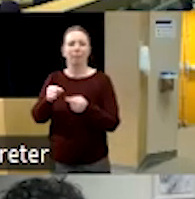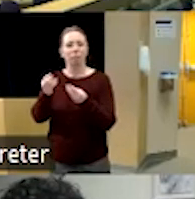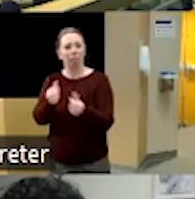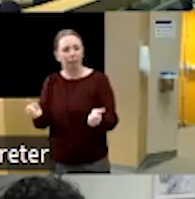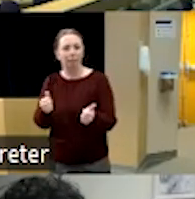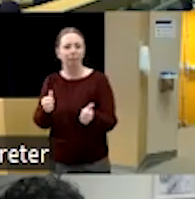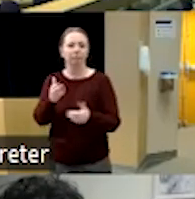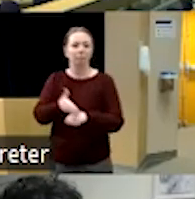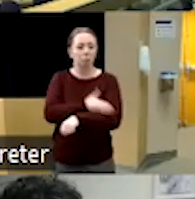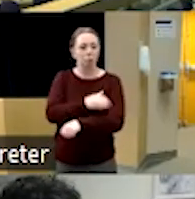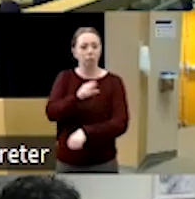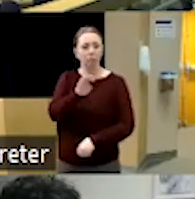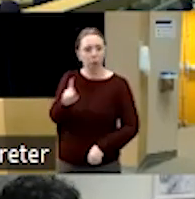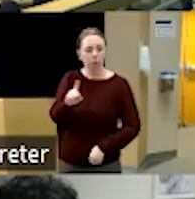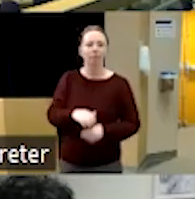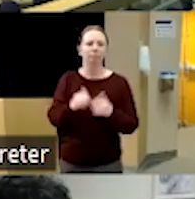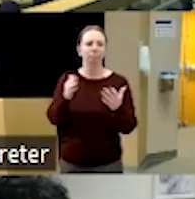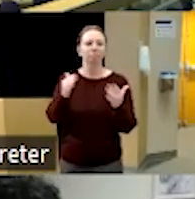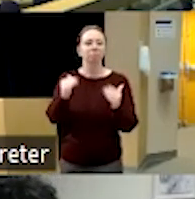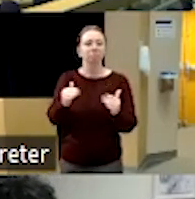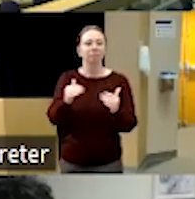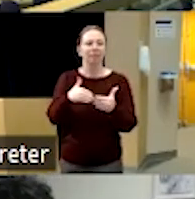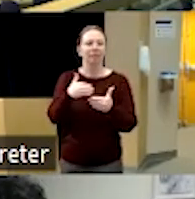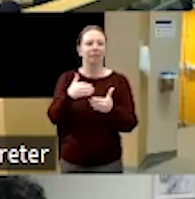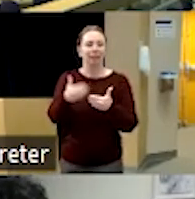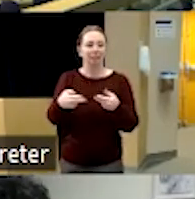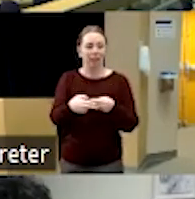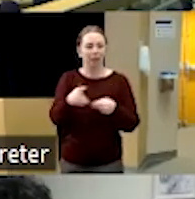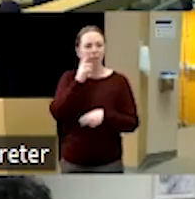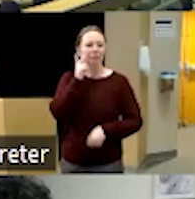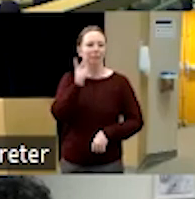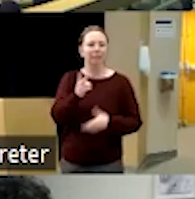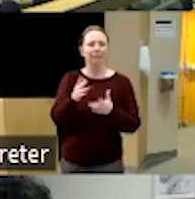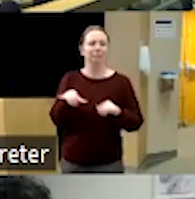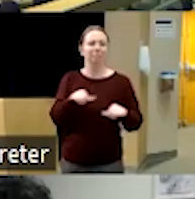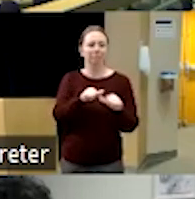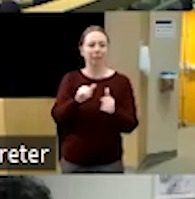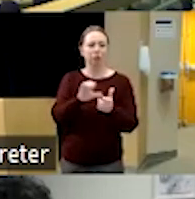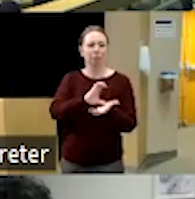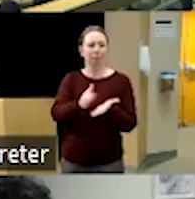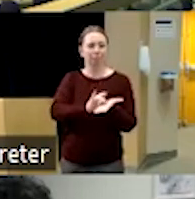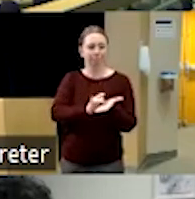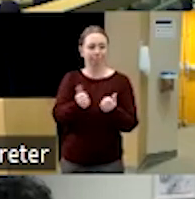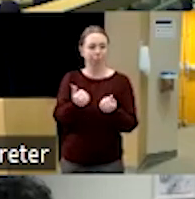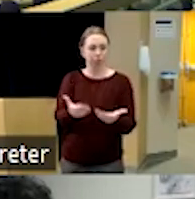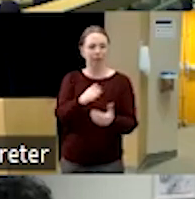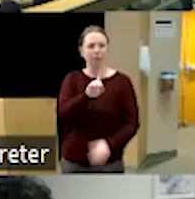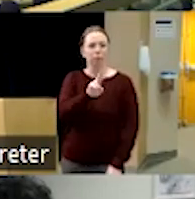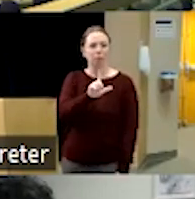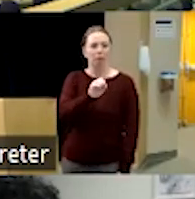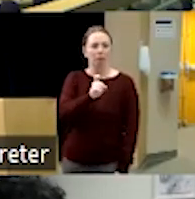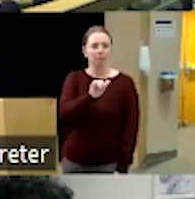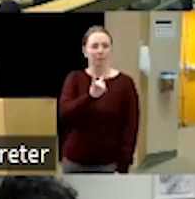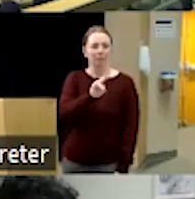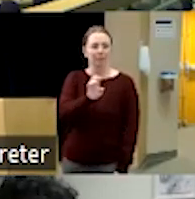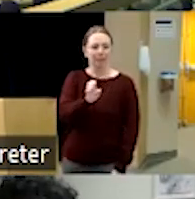the next slides is standard dose for Duloxetine was 60 milligrams and foreign was 100 milligrams